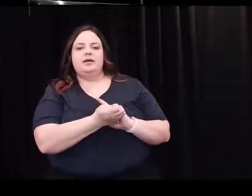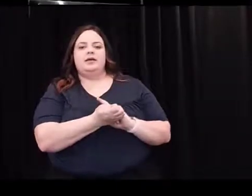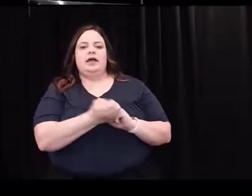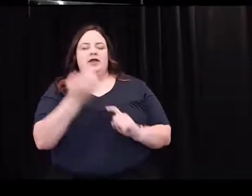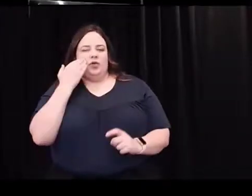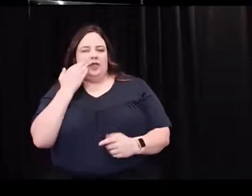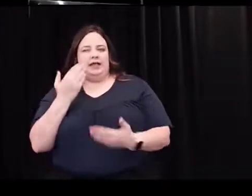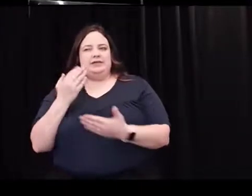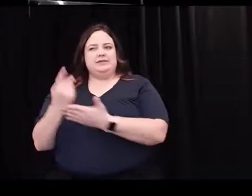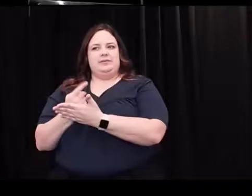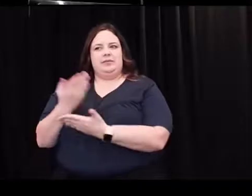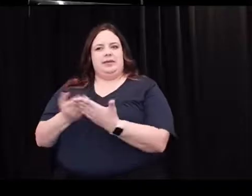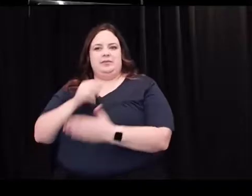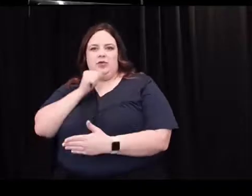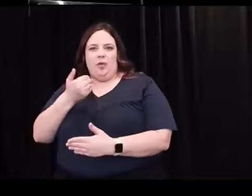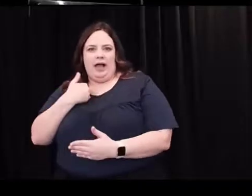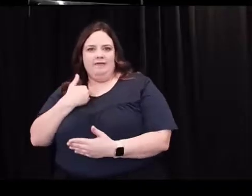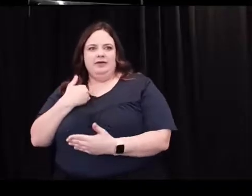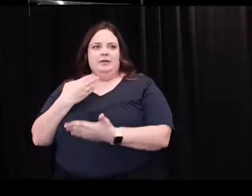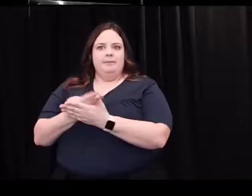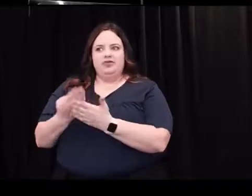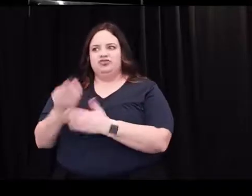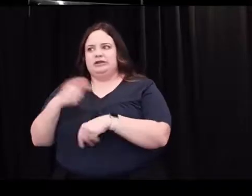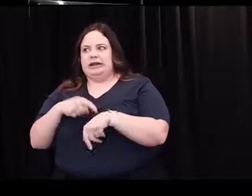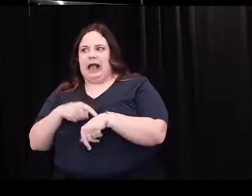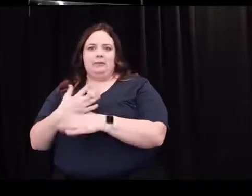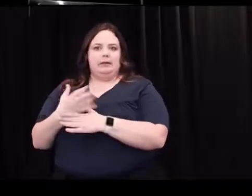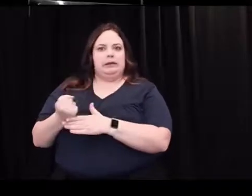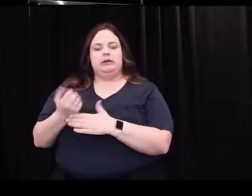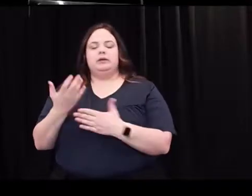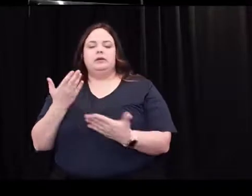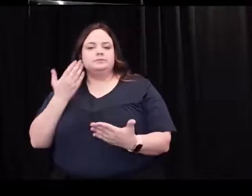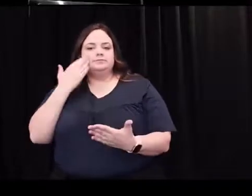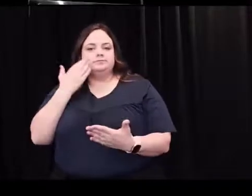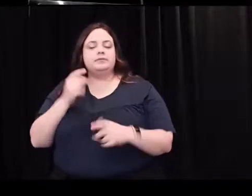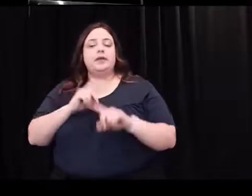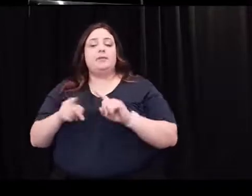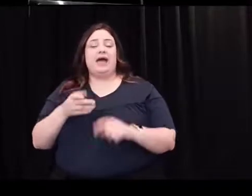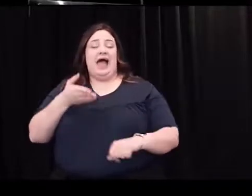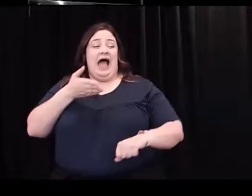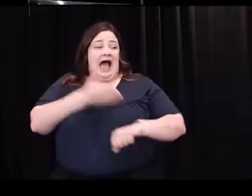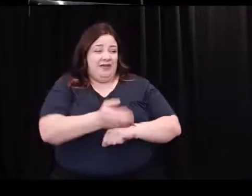but if you can find real people to test it. After you've fixed everything from the other types